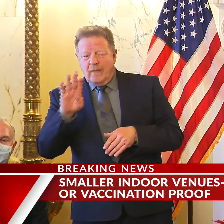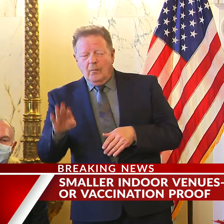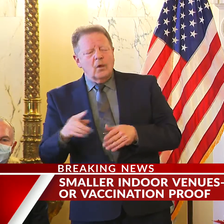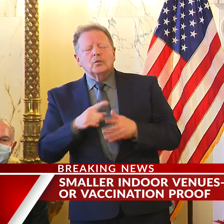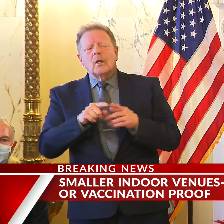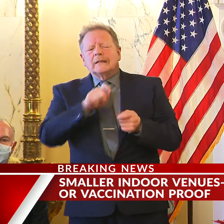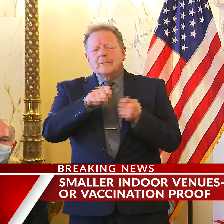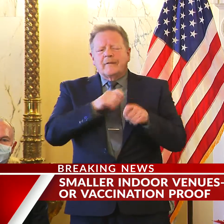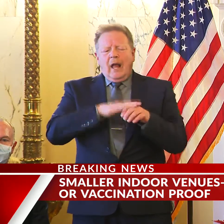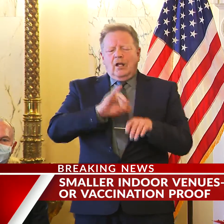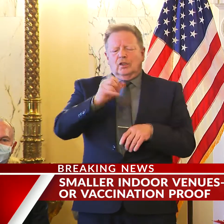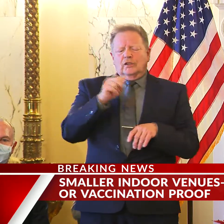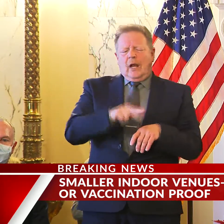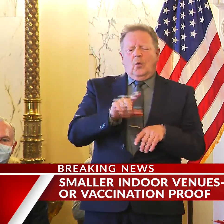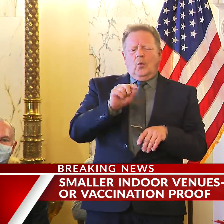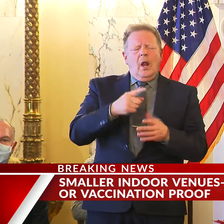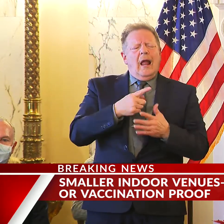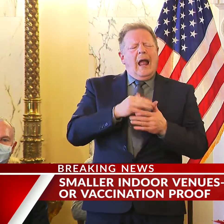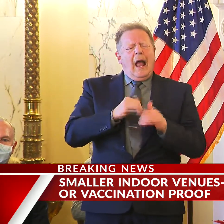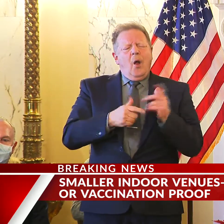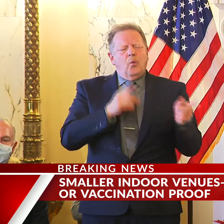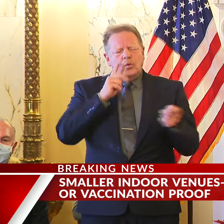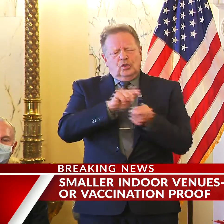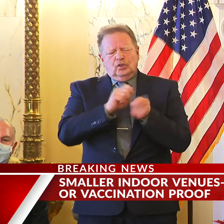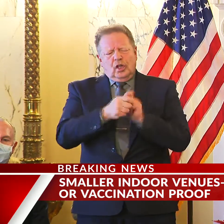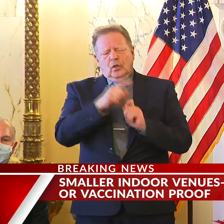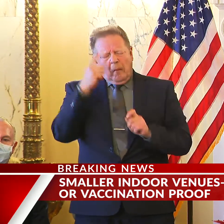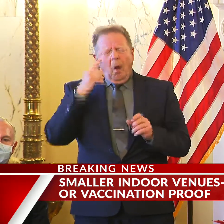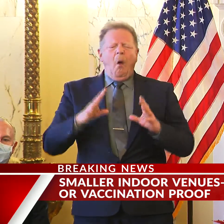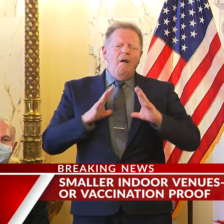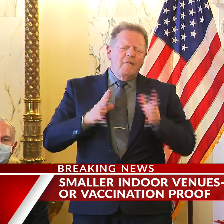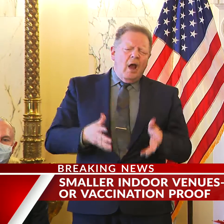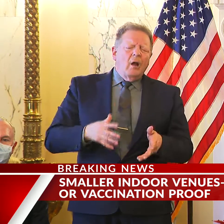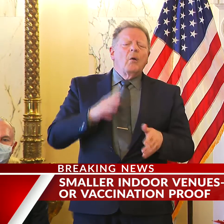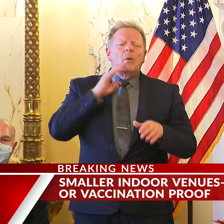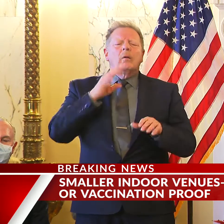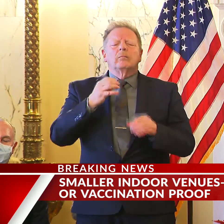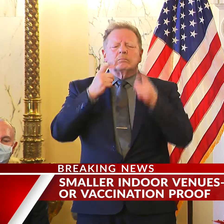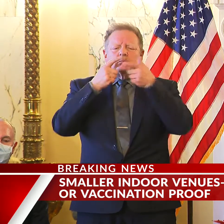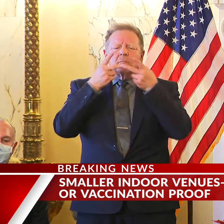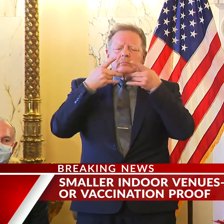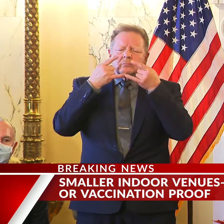LIKELY GOING TO PROBABLY GO THROUGH THE WINTER. WHAT SPECIFICALLY ON JANUARY 20TH